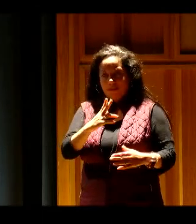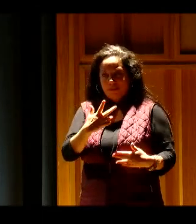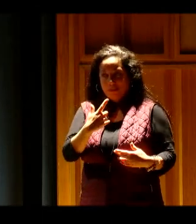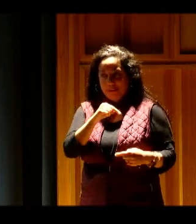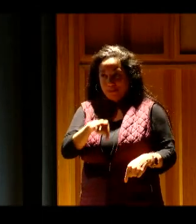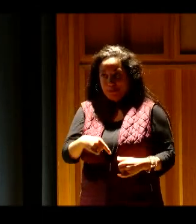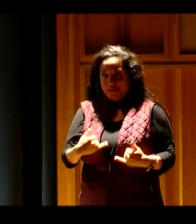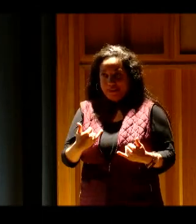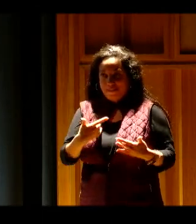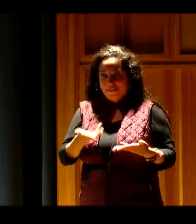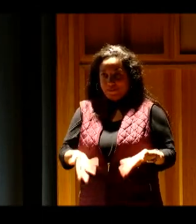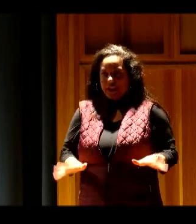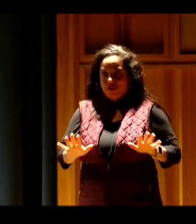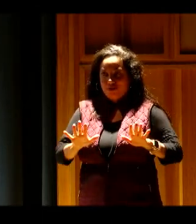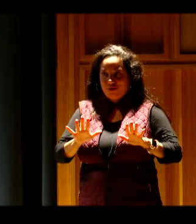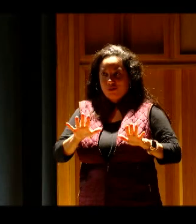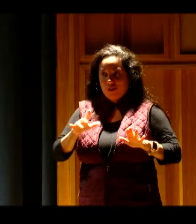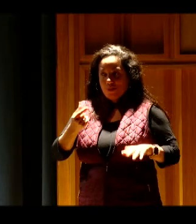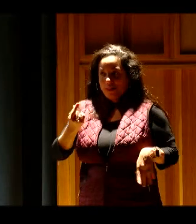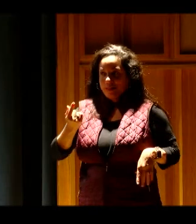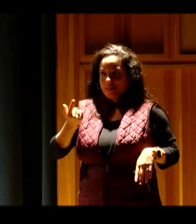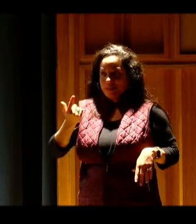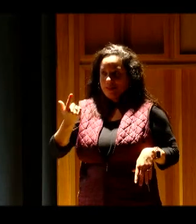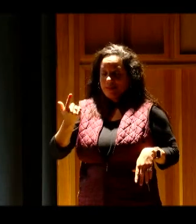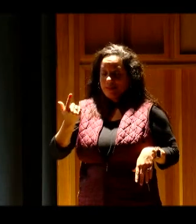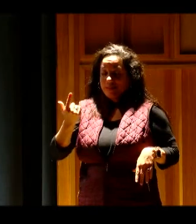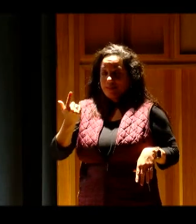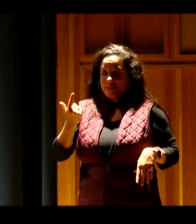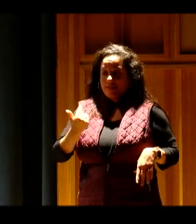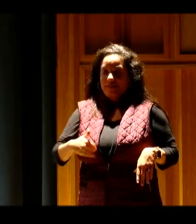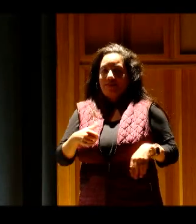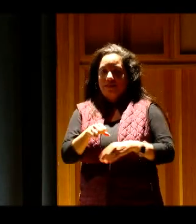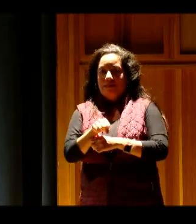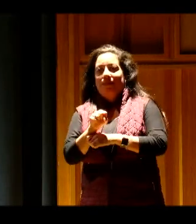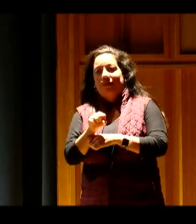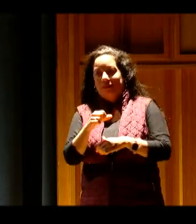and to finish off what has been a quite staggering day of content